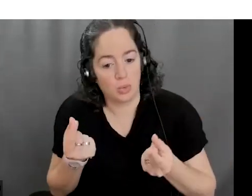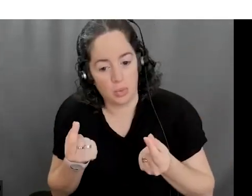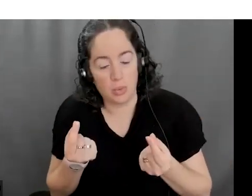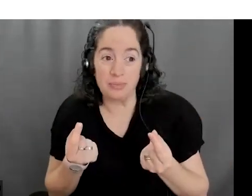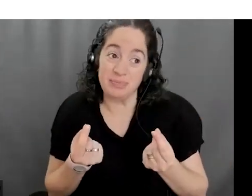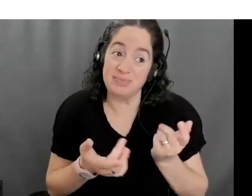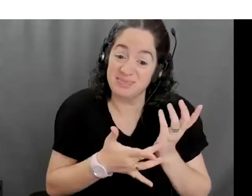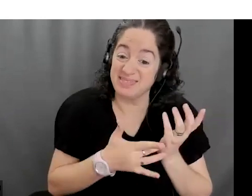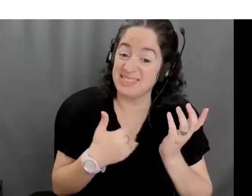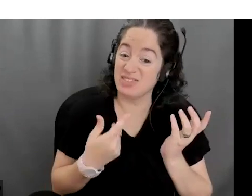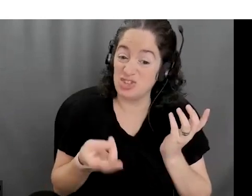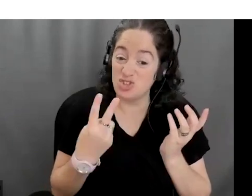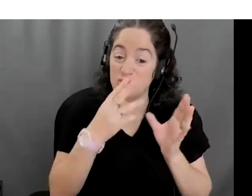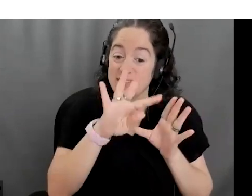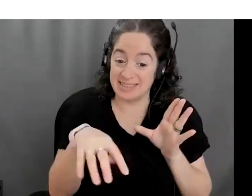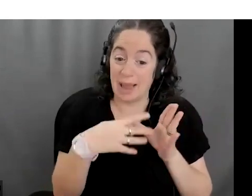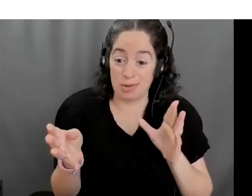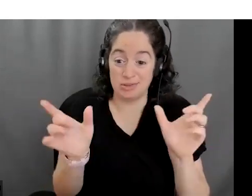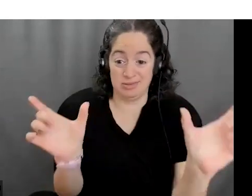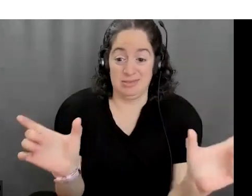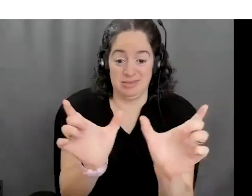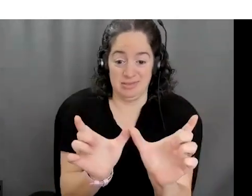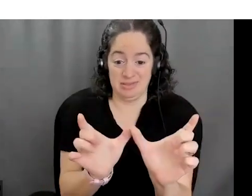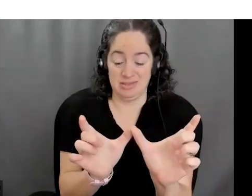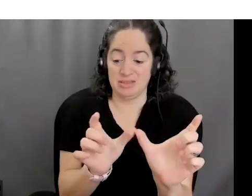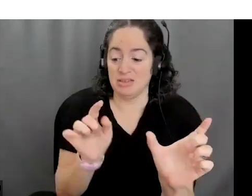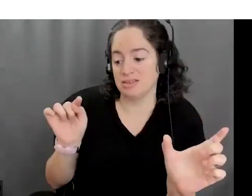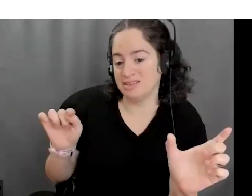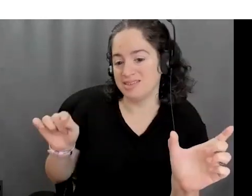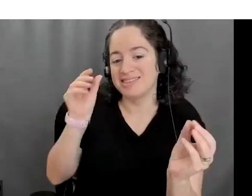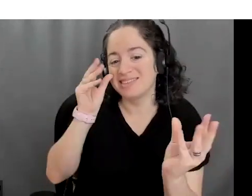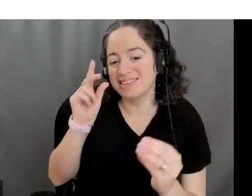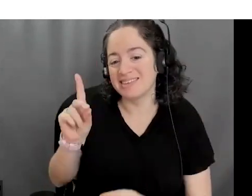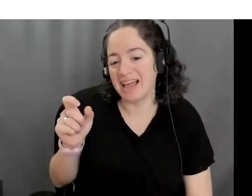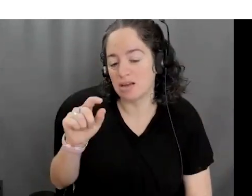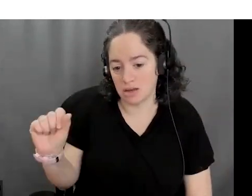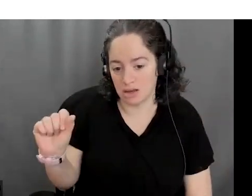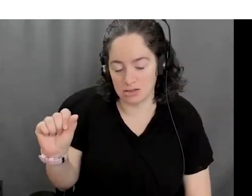one that is the data table that is fully marked up, as I showed earlier,